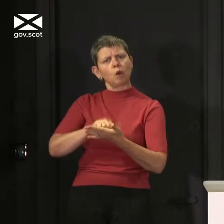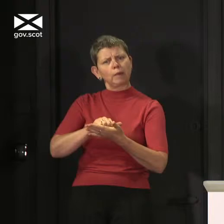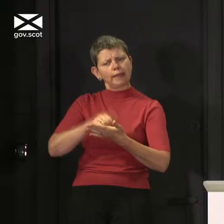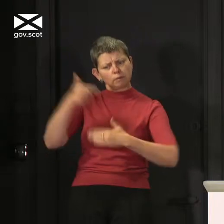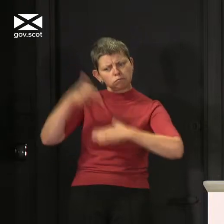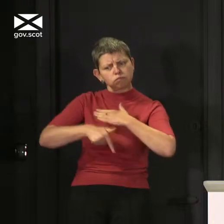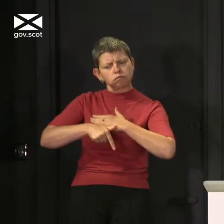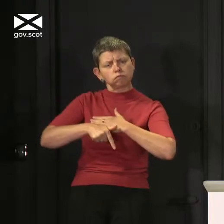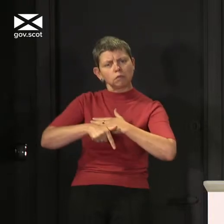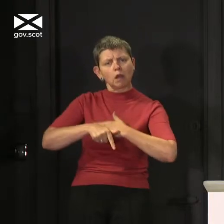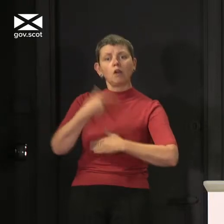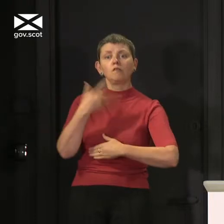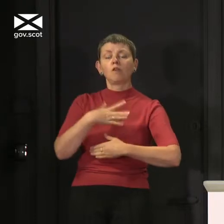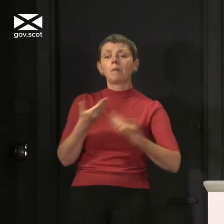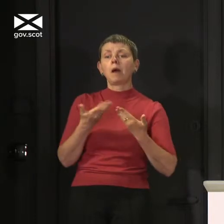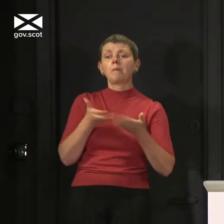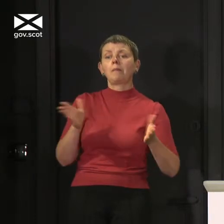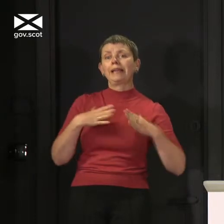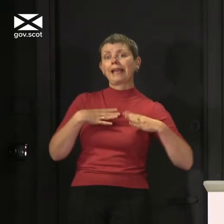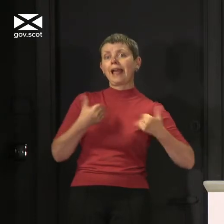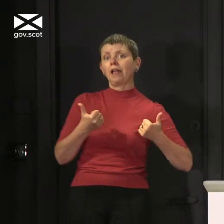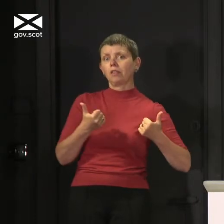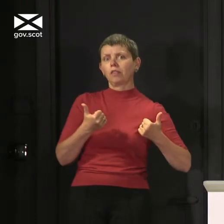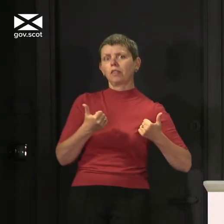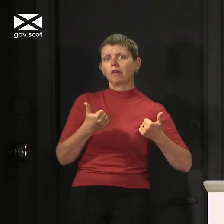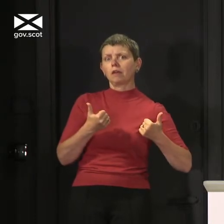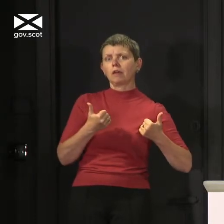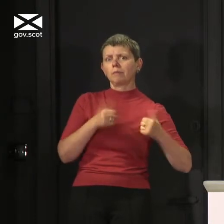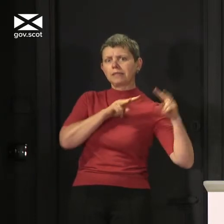health perspective, but we also need to do that from a legal perspective. All of these